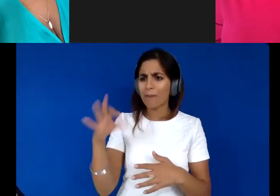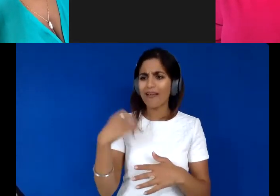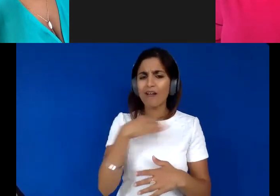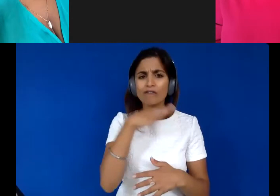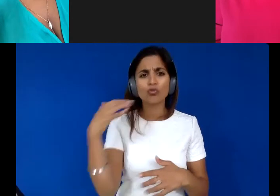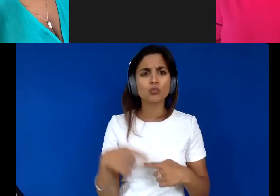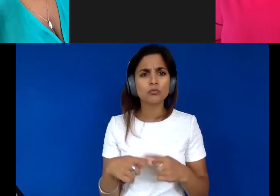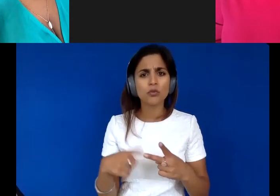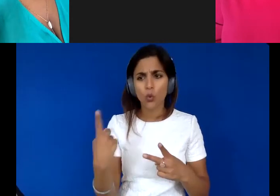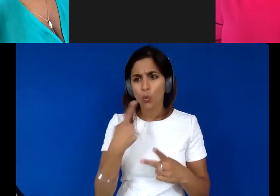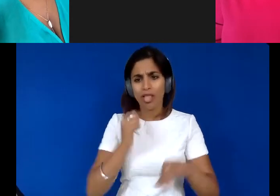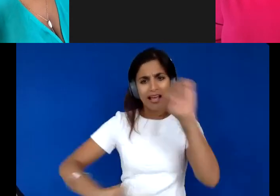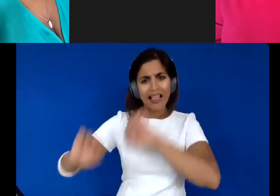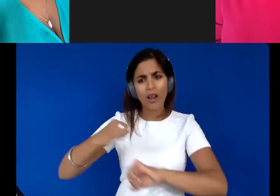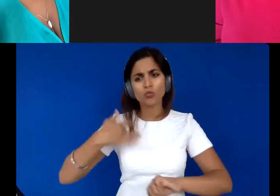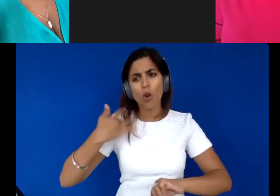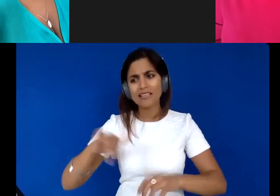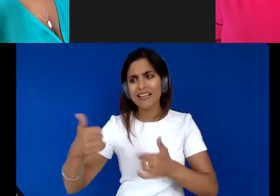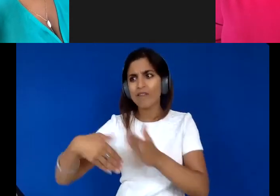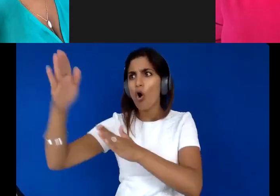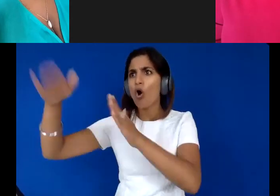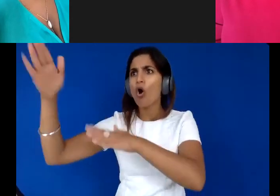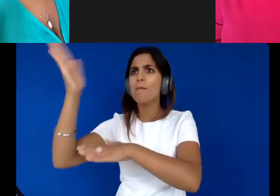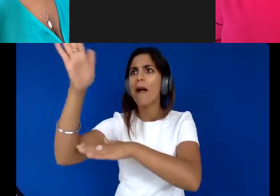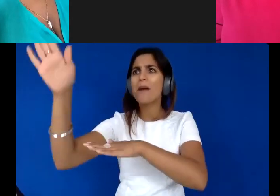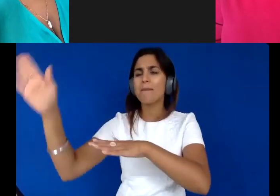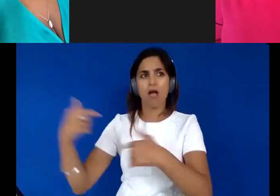clean our toilets if they go if they go if they go how is my life my very